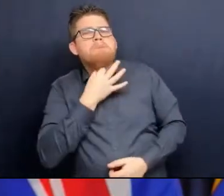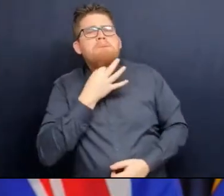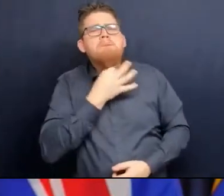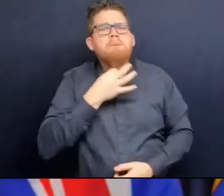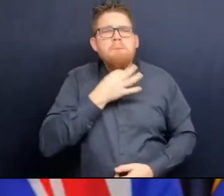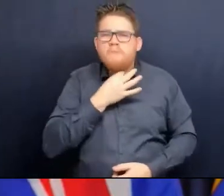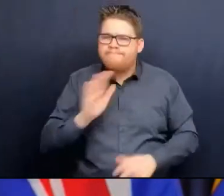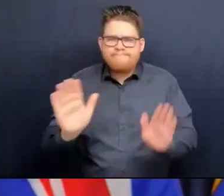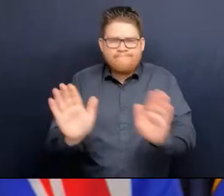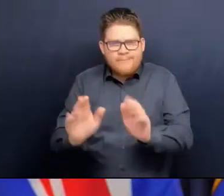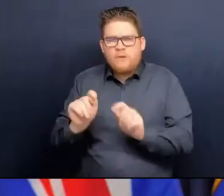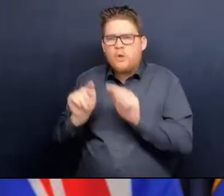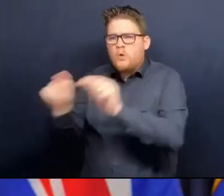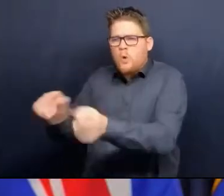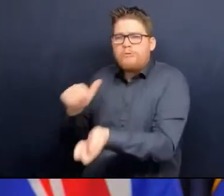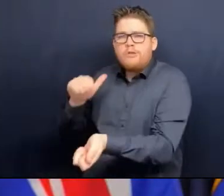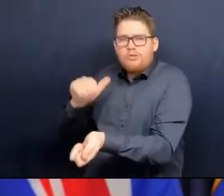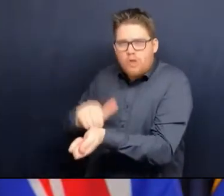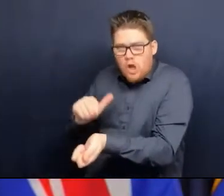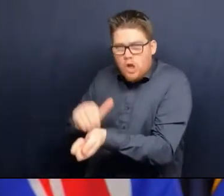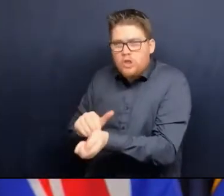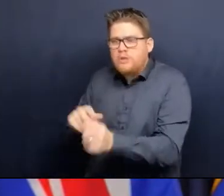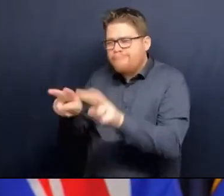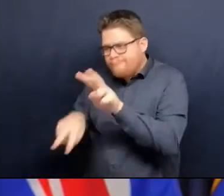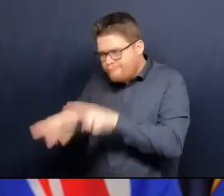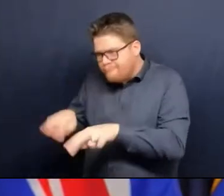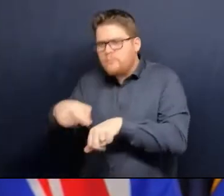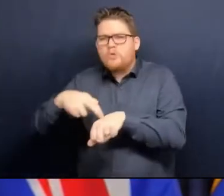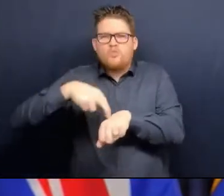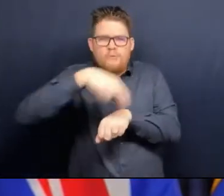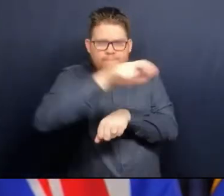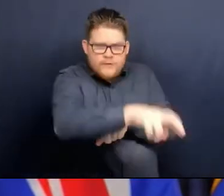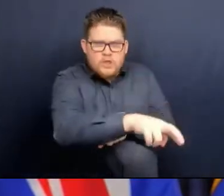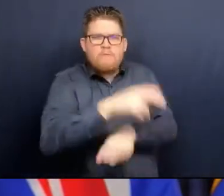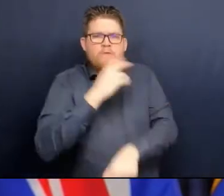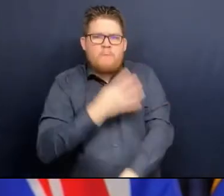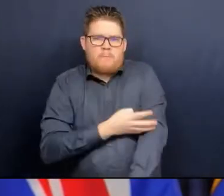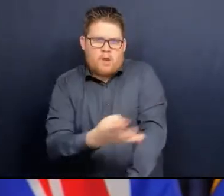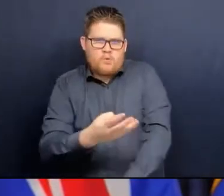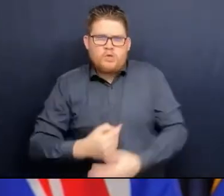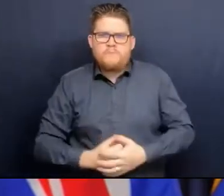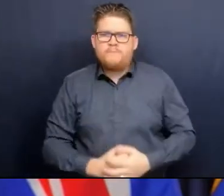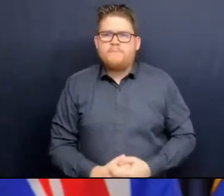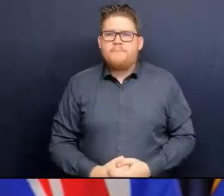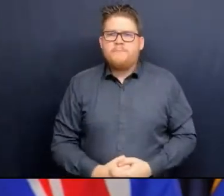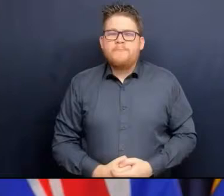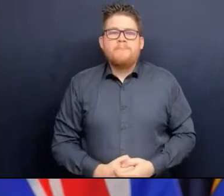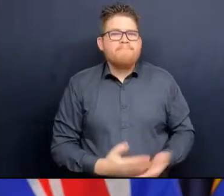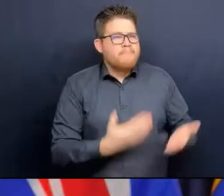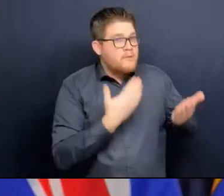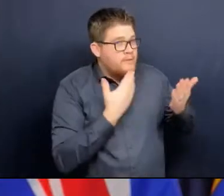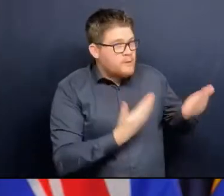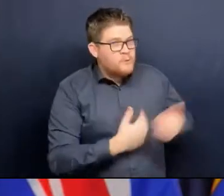the case. Call. Do you have a follow up? Yeah And thank you